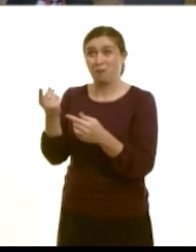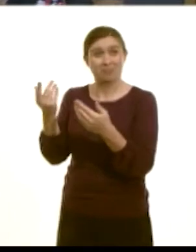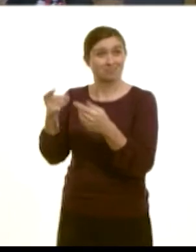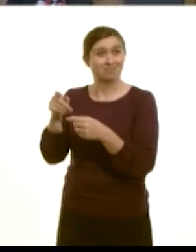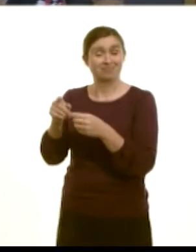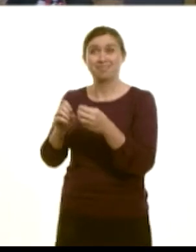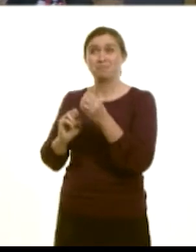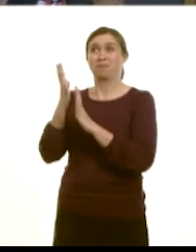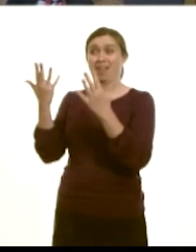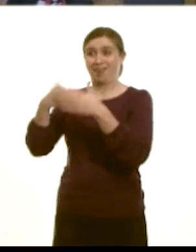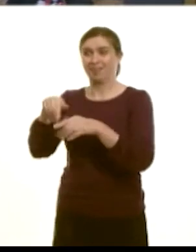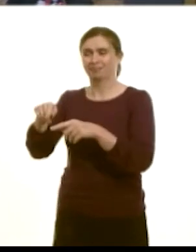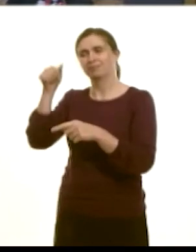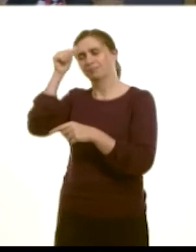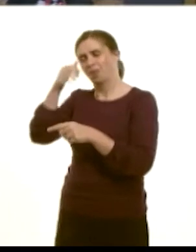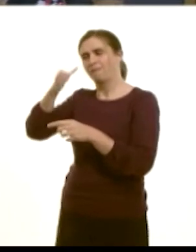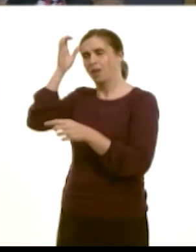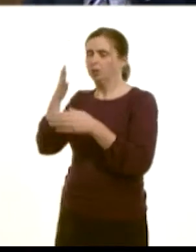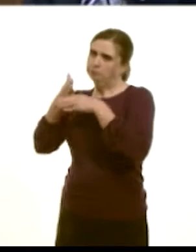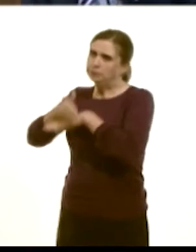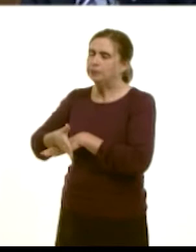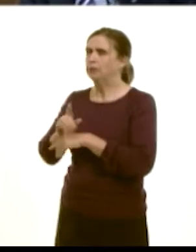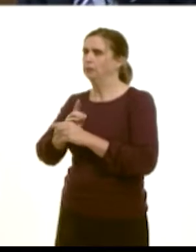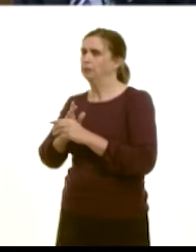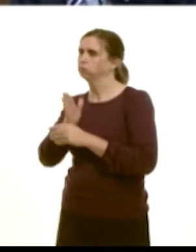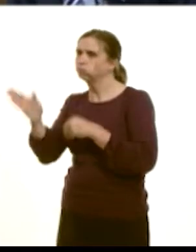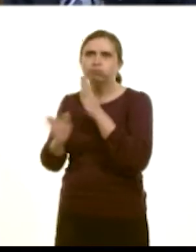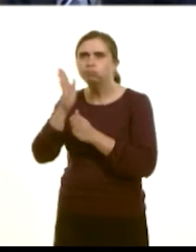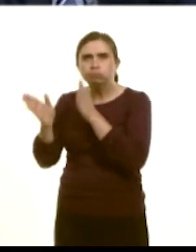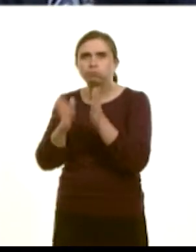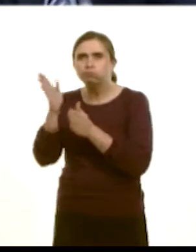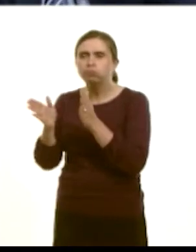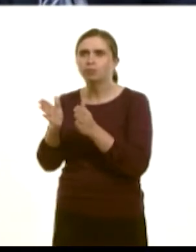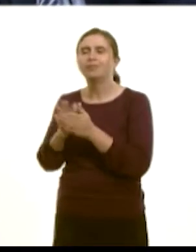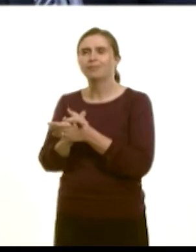great calls on the fire service at that time of year.